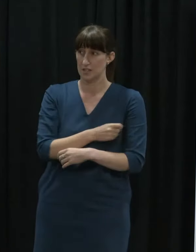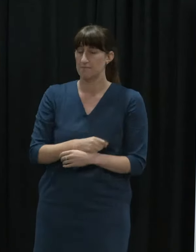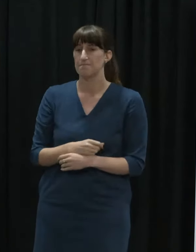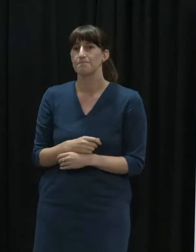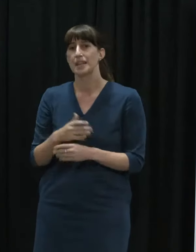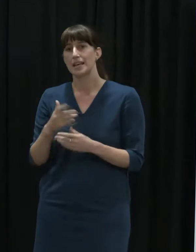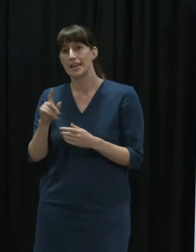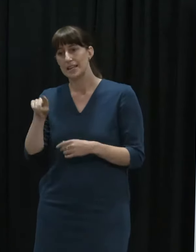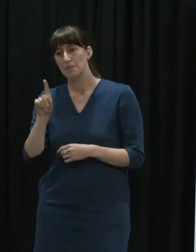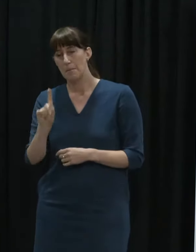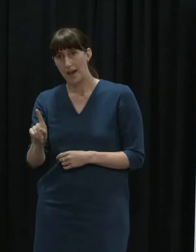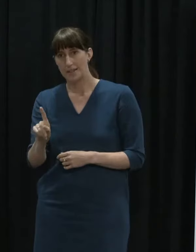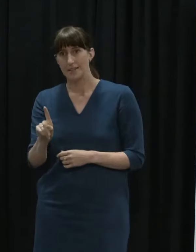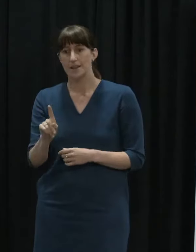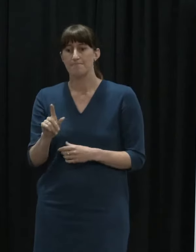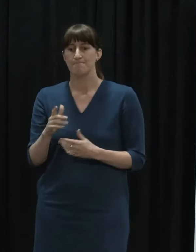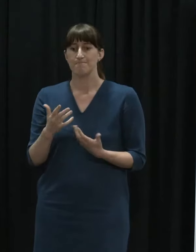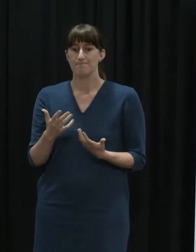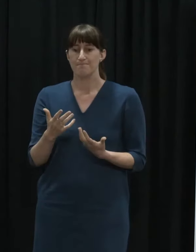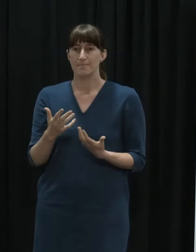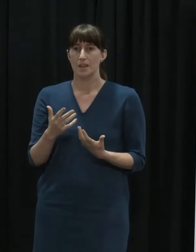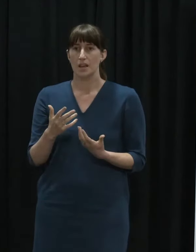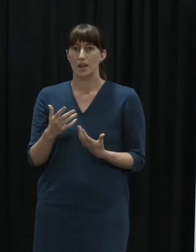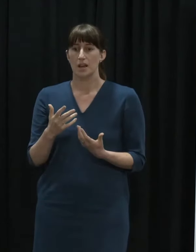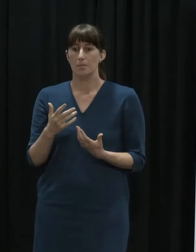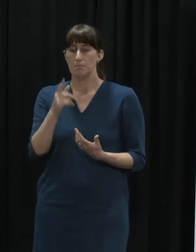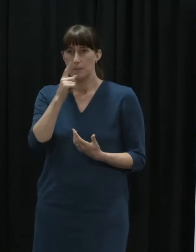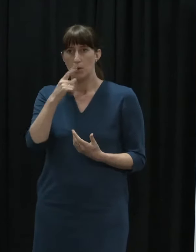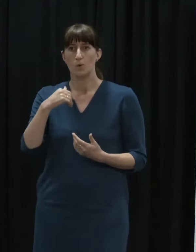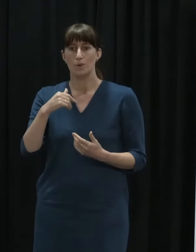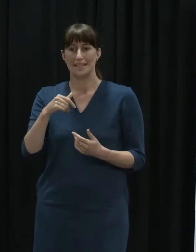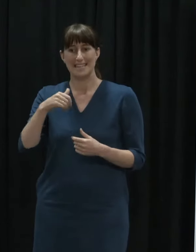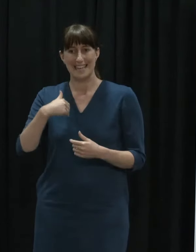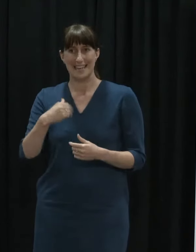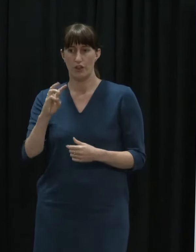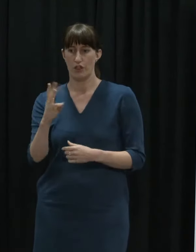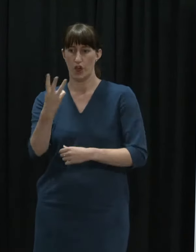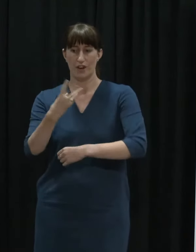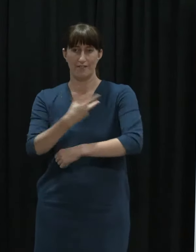system change if we reach higher vaccination rates? Then you have the challenge